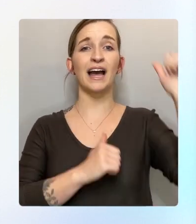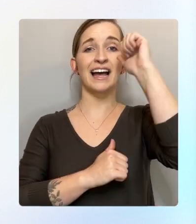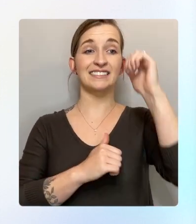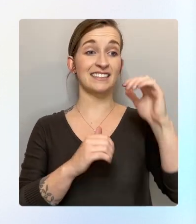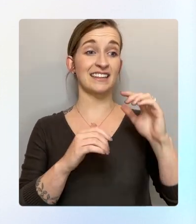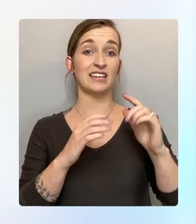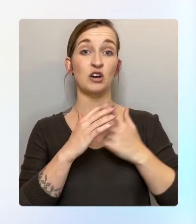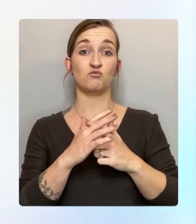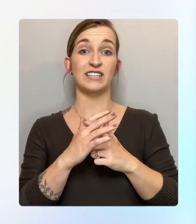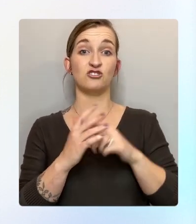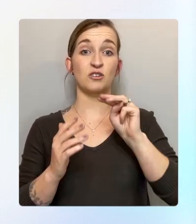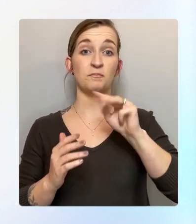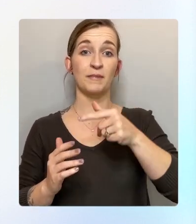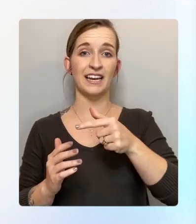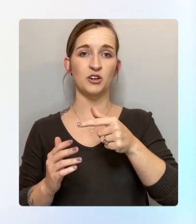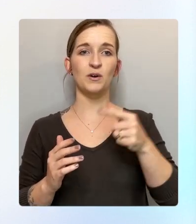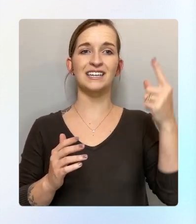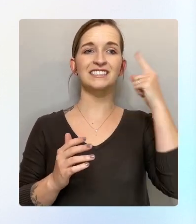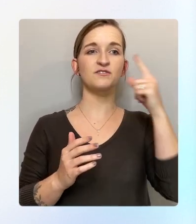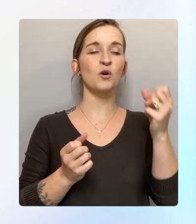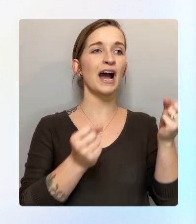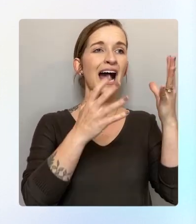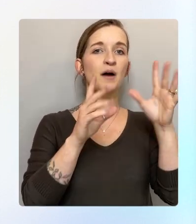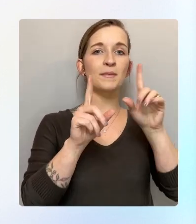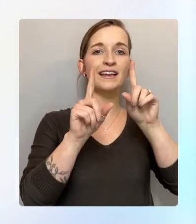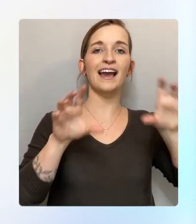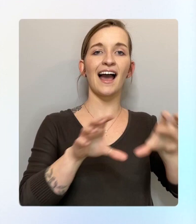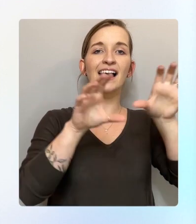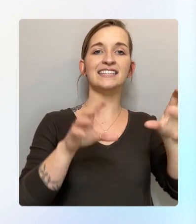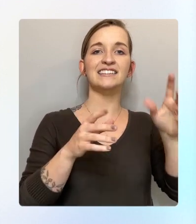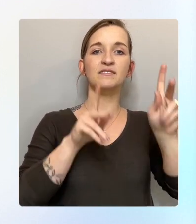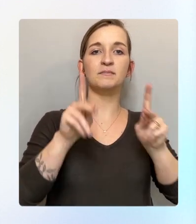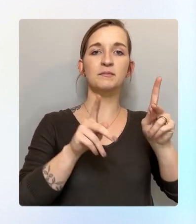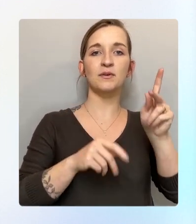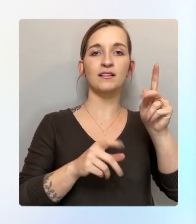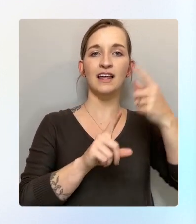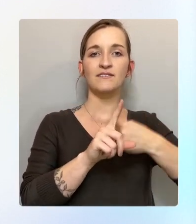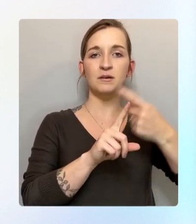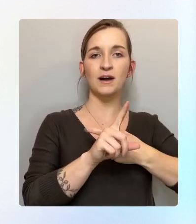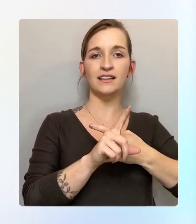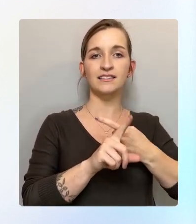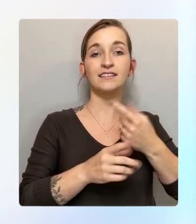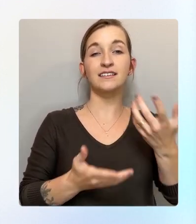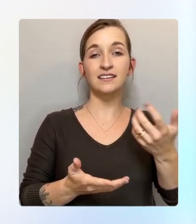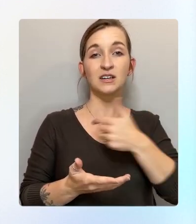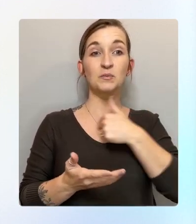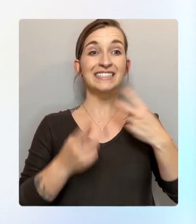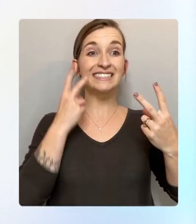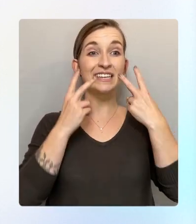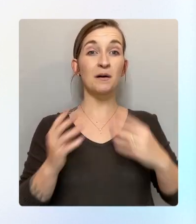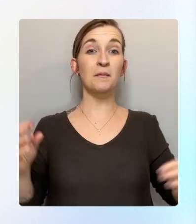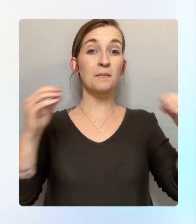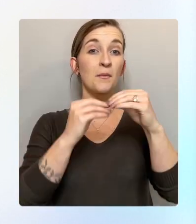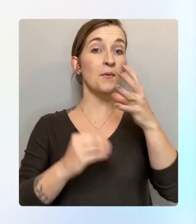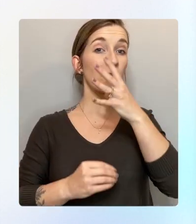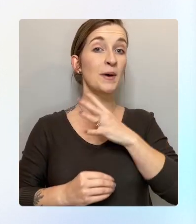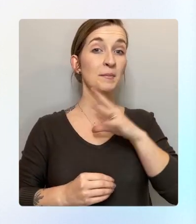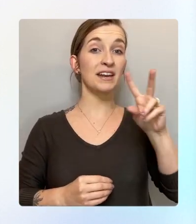in terms of monthly active people. And, we're seeing even more women in VR than ever before, which is really exciting.